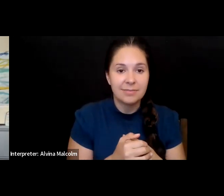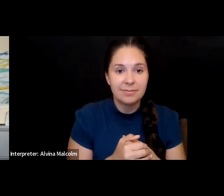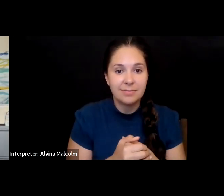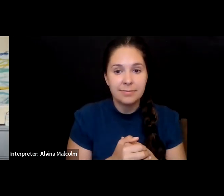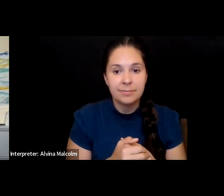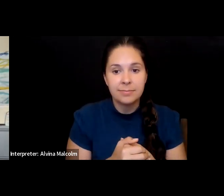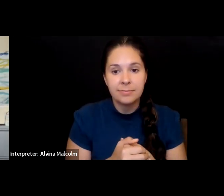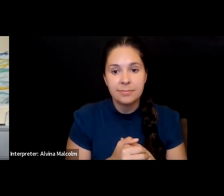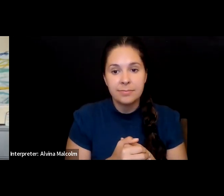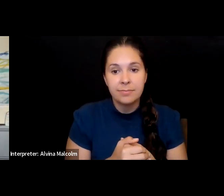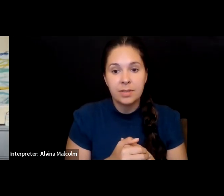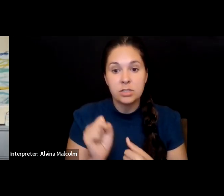other resources, you know, literally